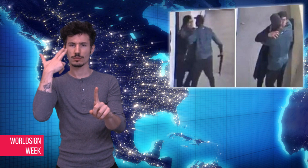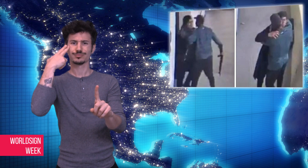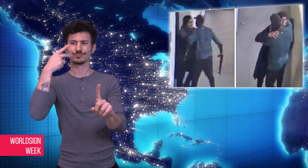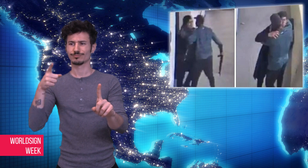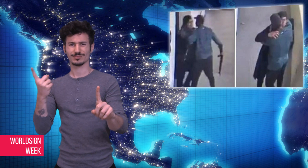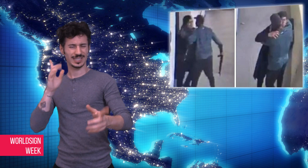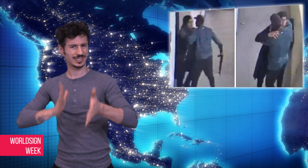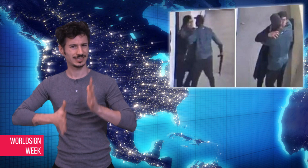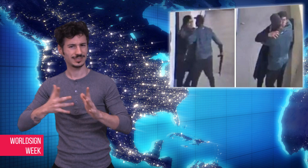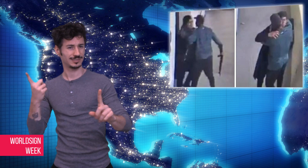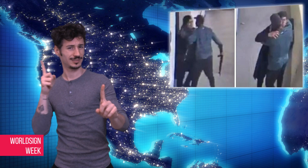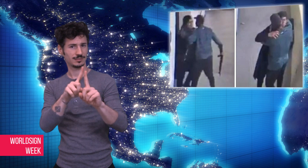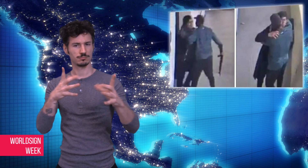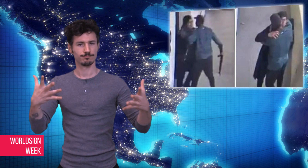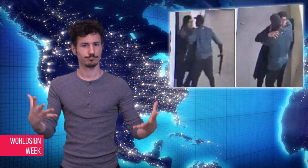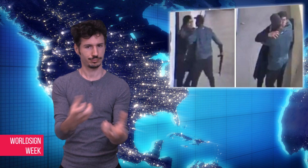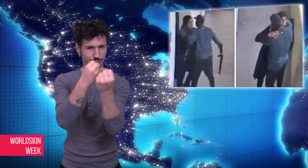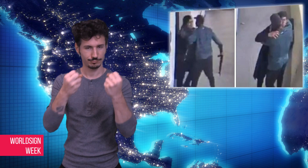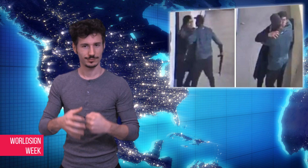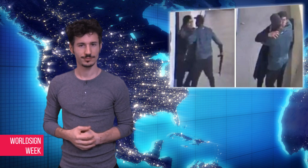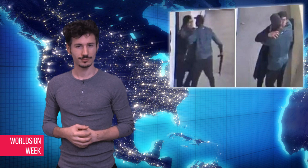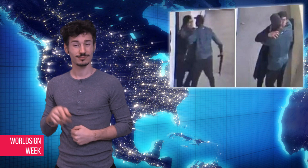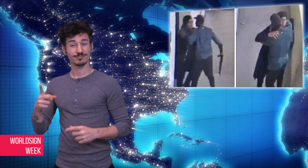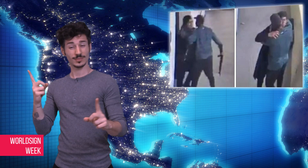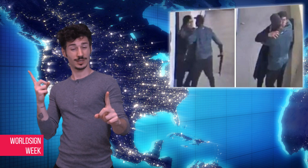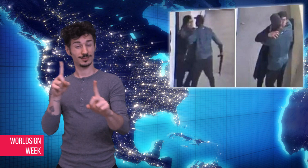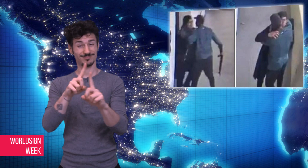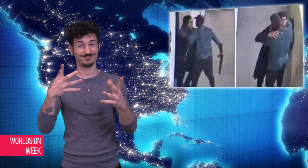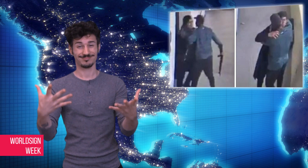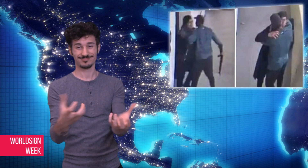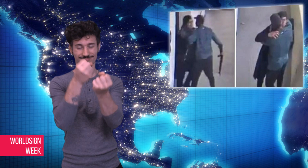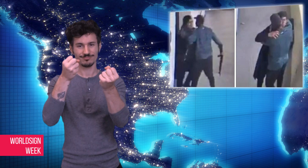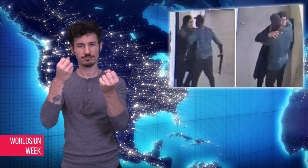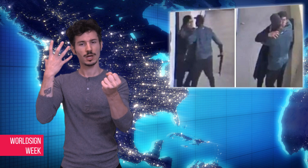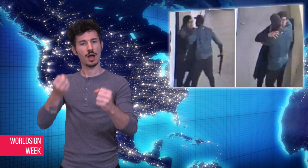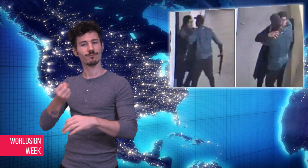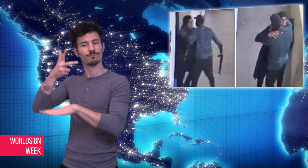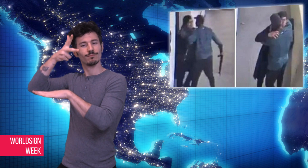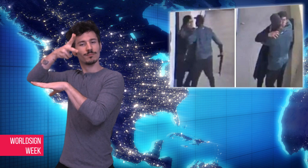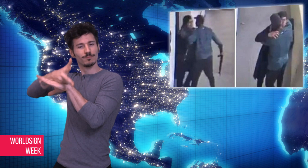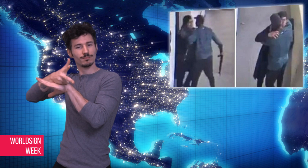coach prevented a student who was trying to commit